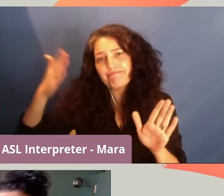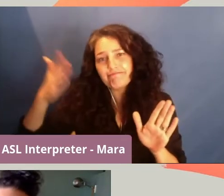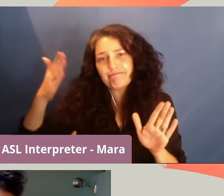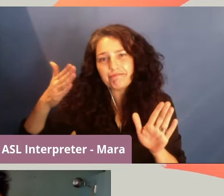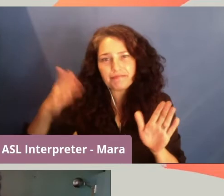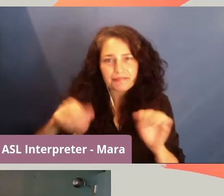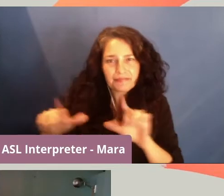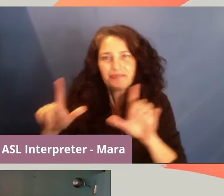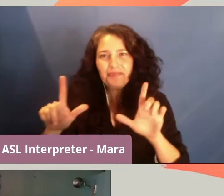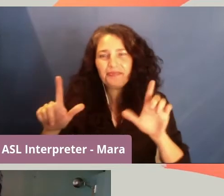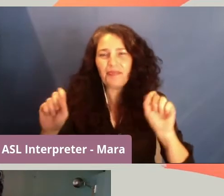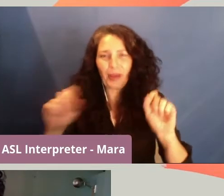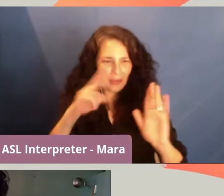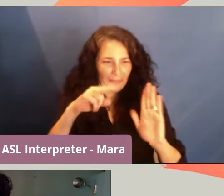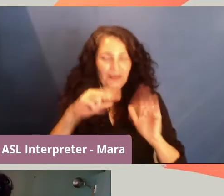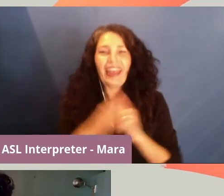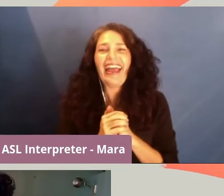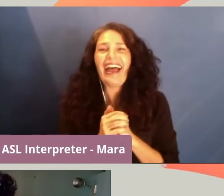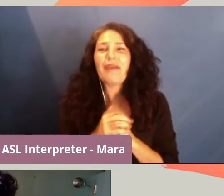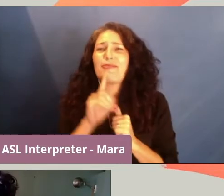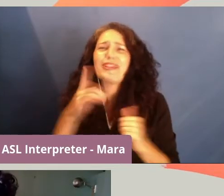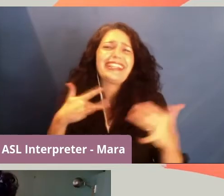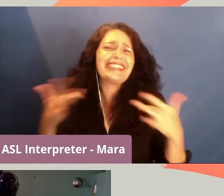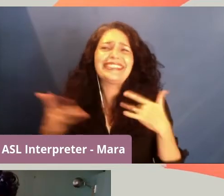Okay. I am so excited to be here with you all today.